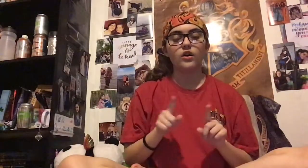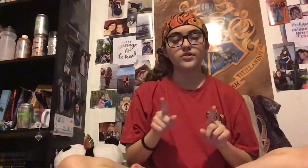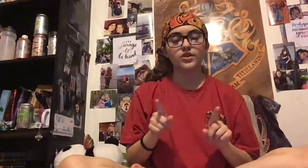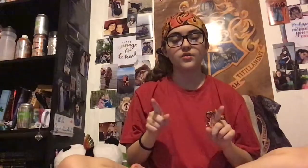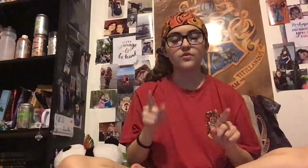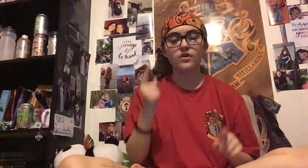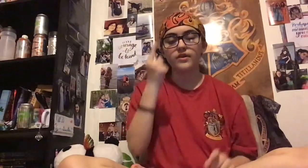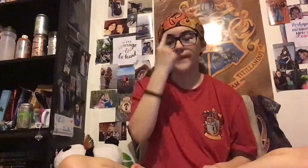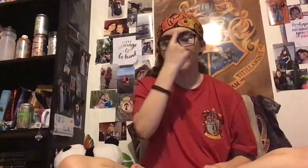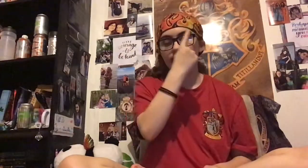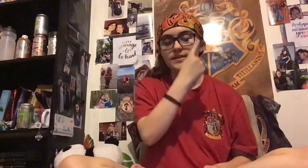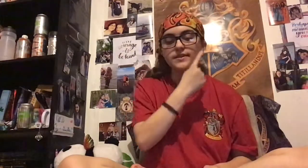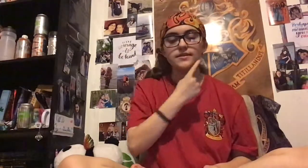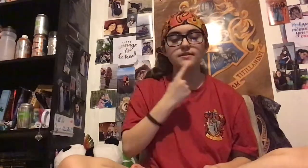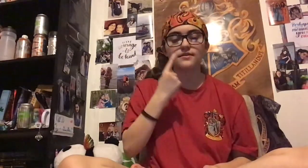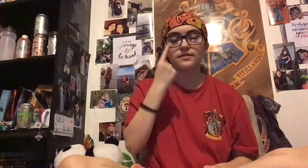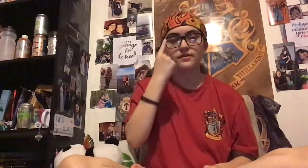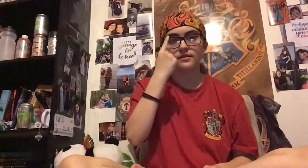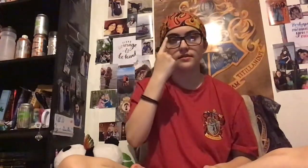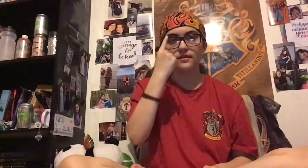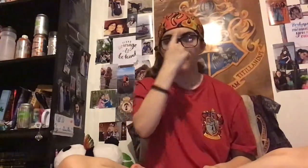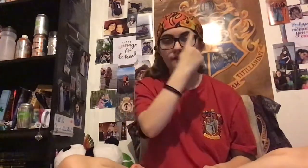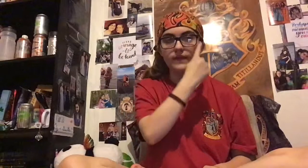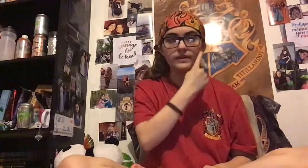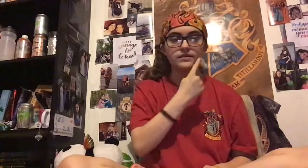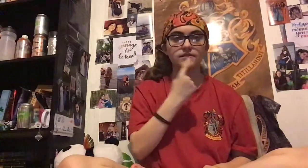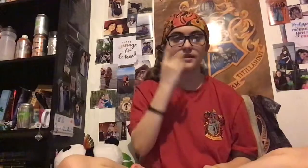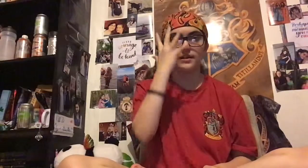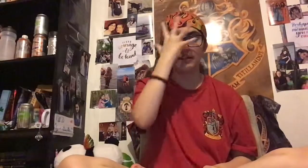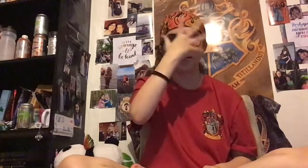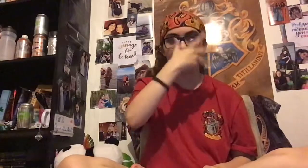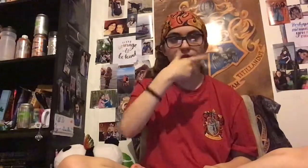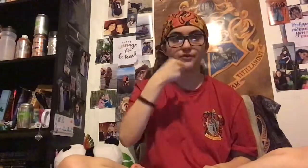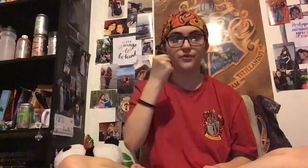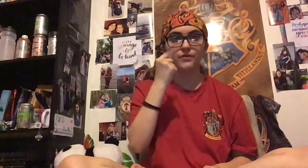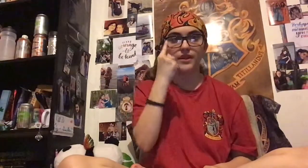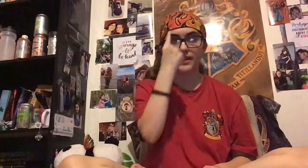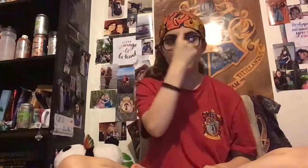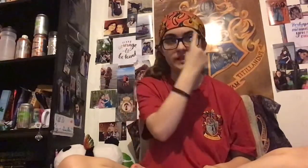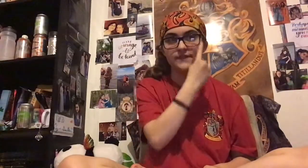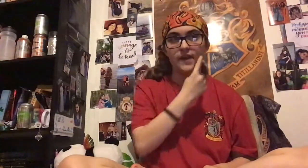Also on the faces Faces this is beautiful. This is face